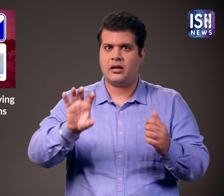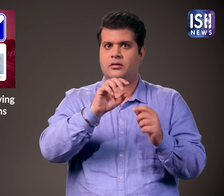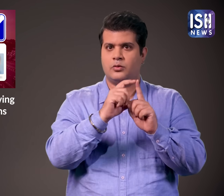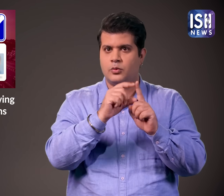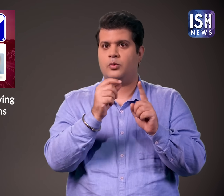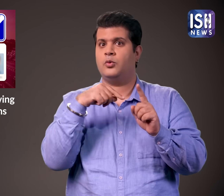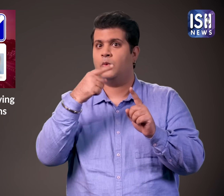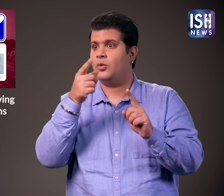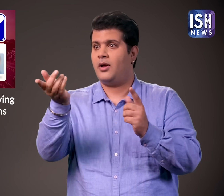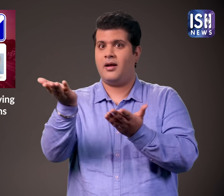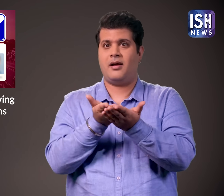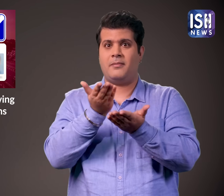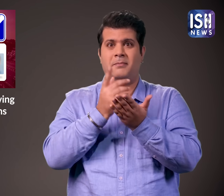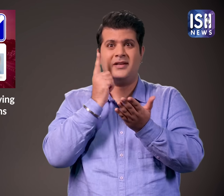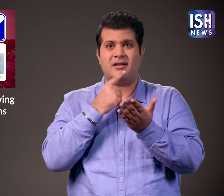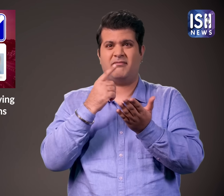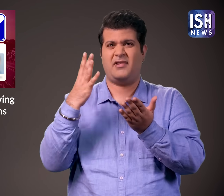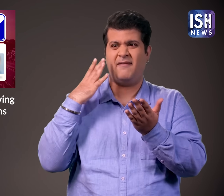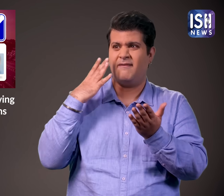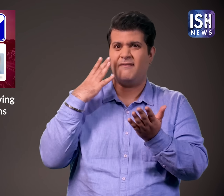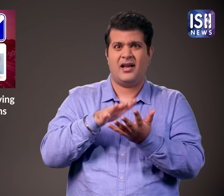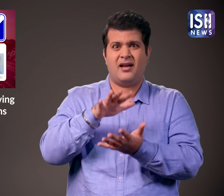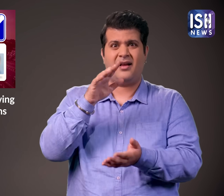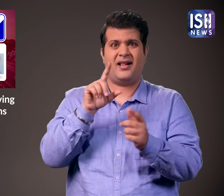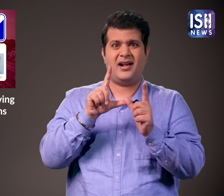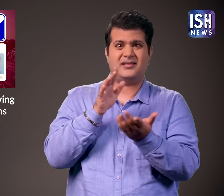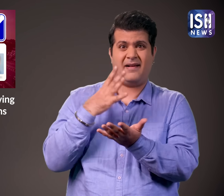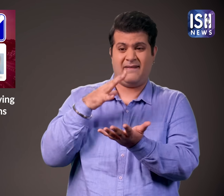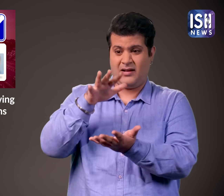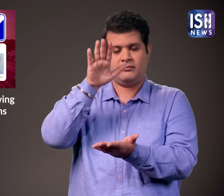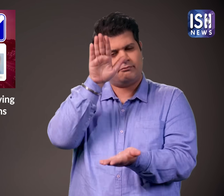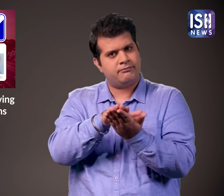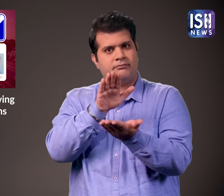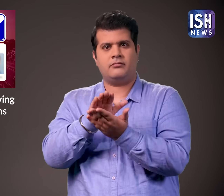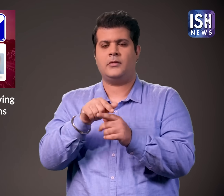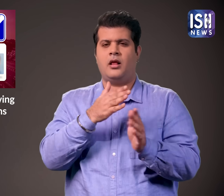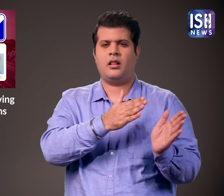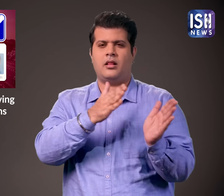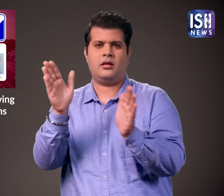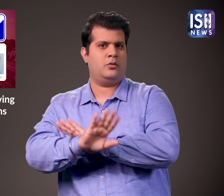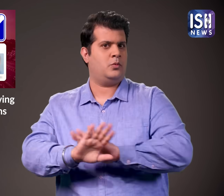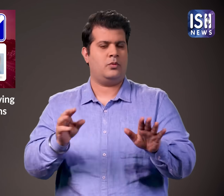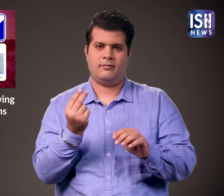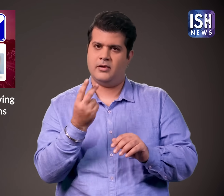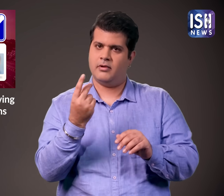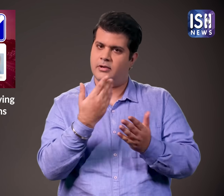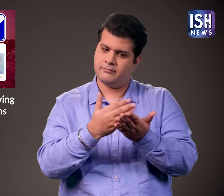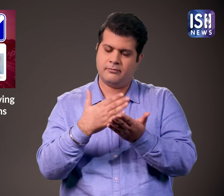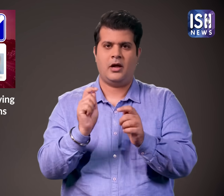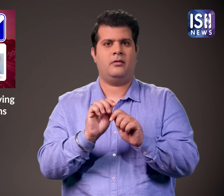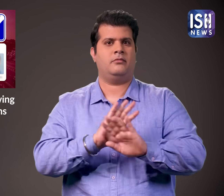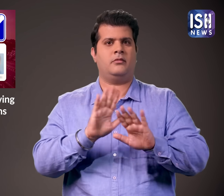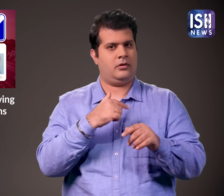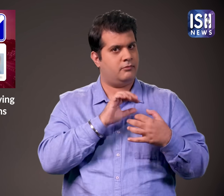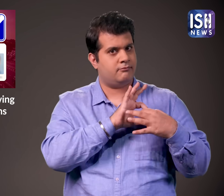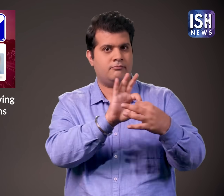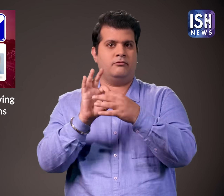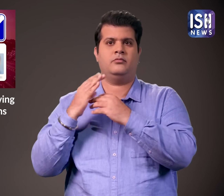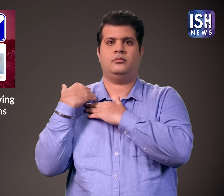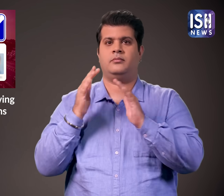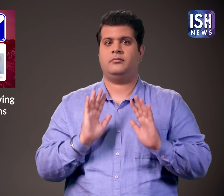and work with State agencies to clear all pending applications for driver’s licenses of Deaf without delay.